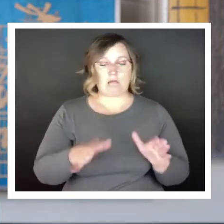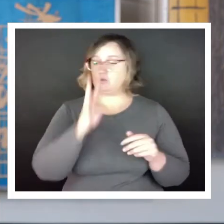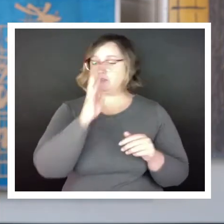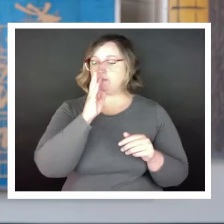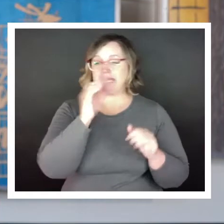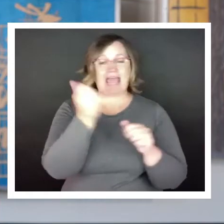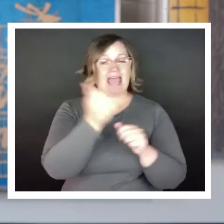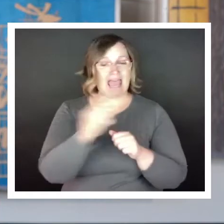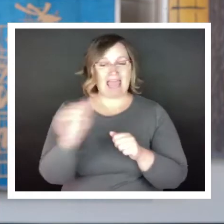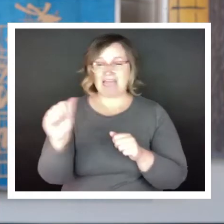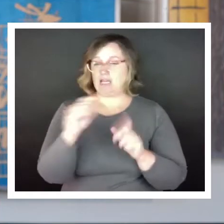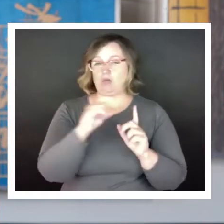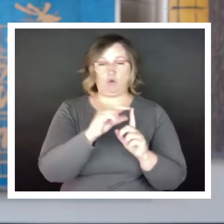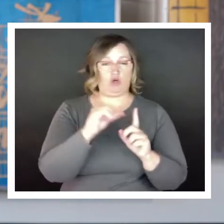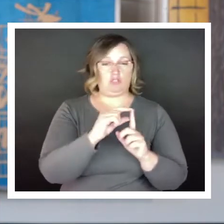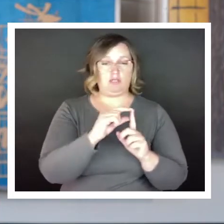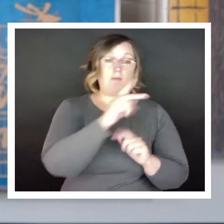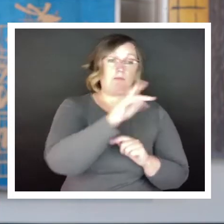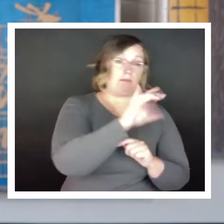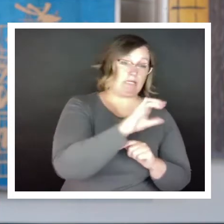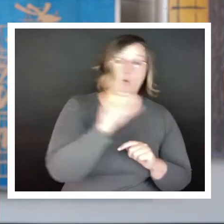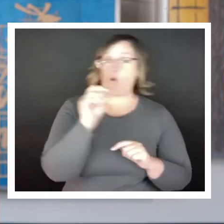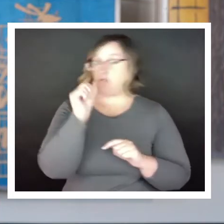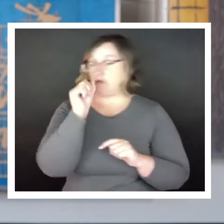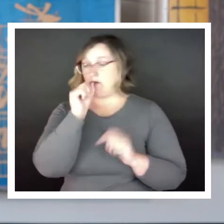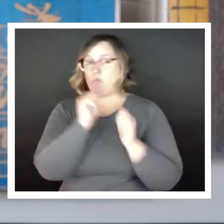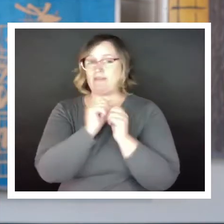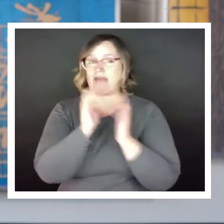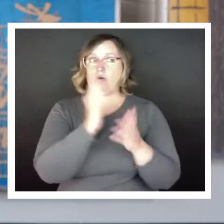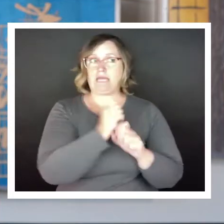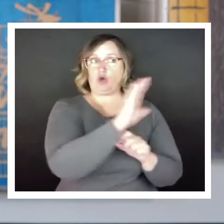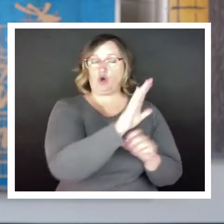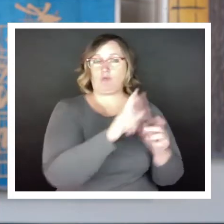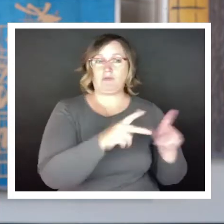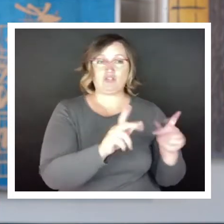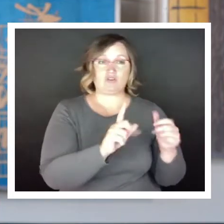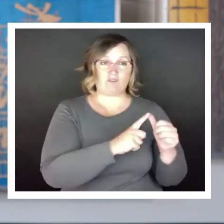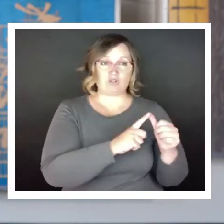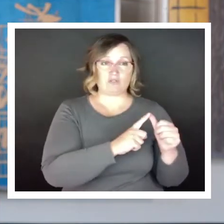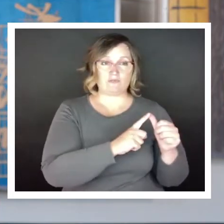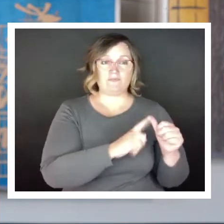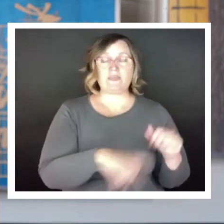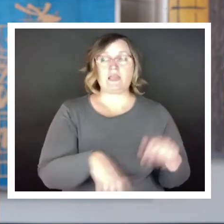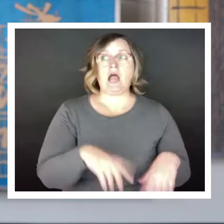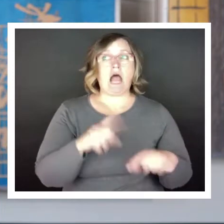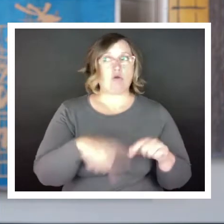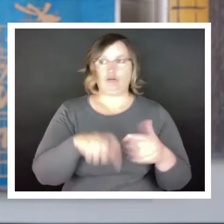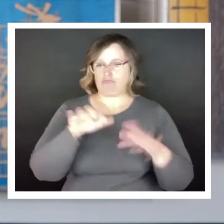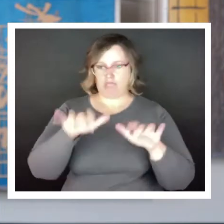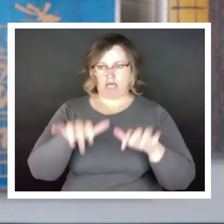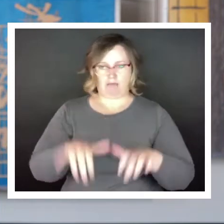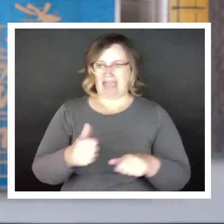or privately without getting her permission first. I could no longer write anything unless I had her permission.